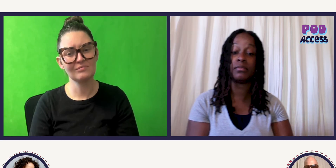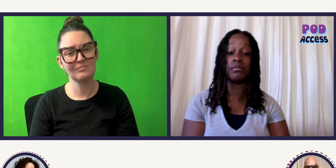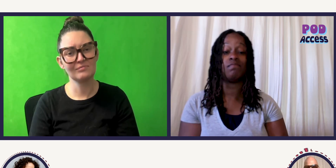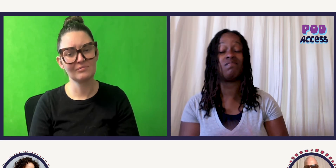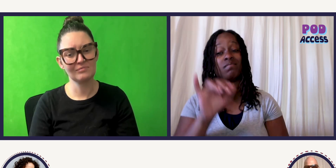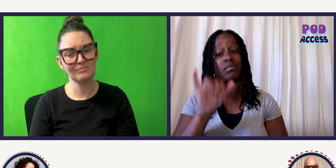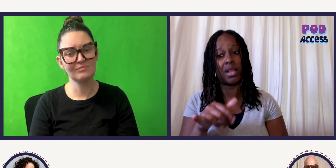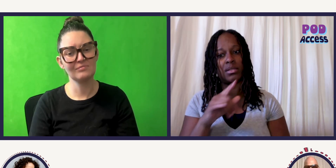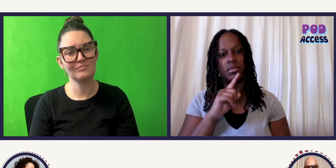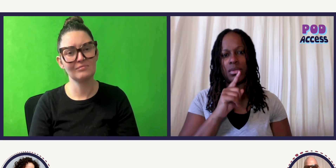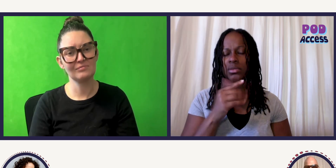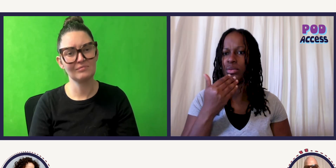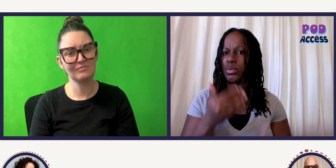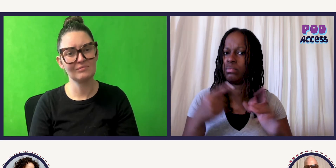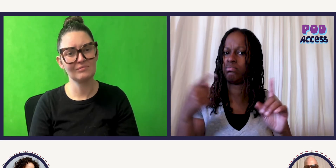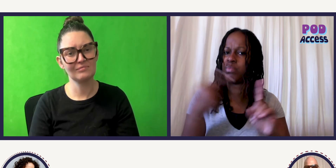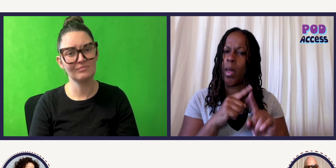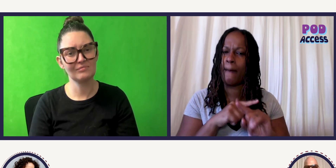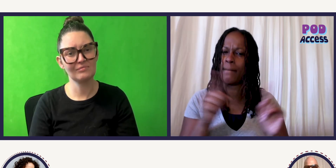That’s such a great point that I think often gets lost.